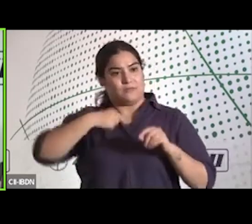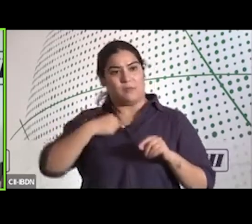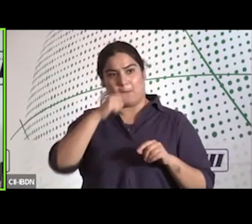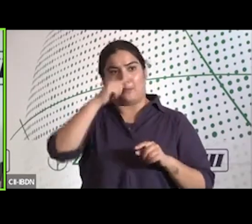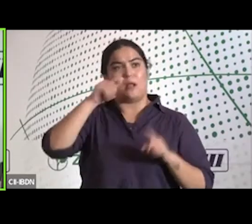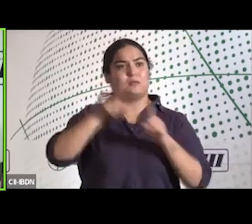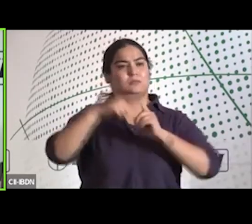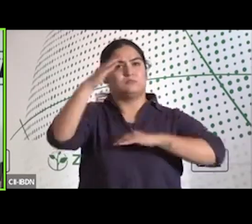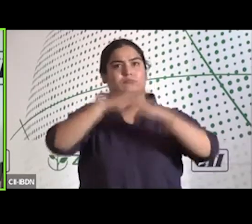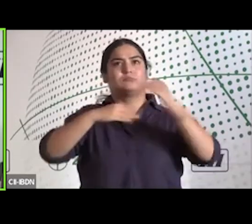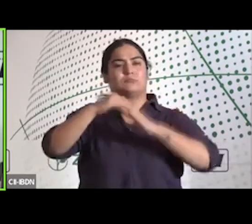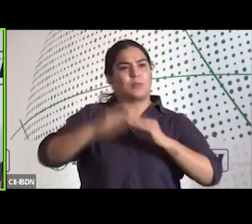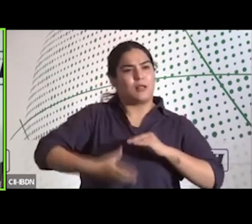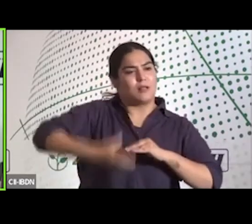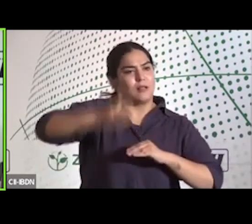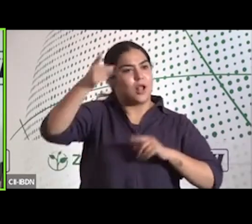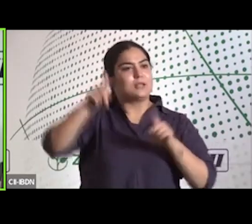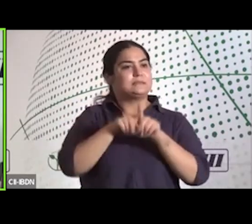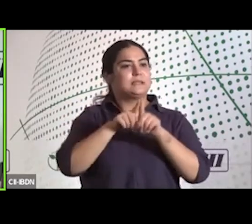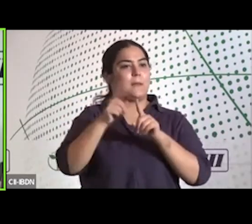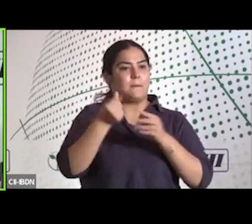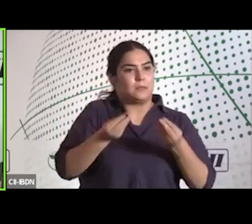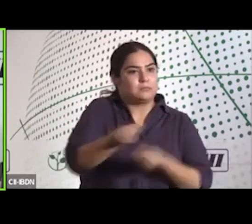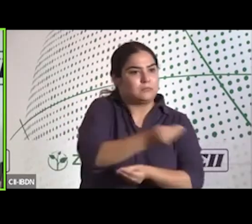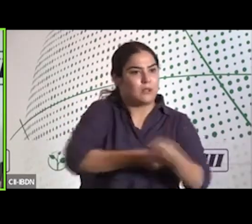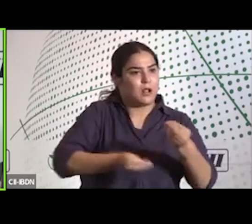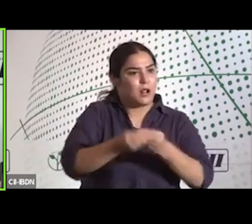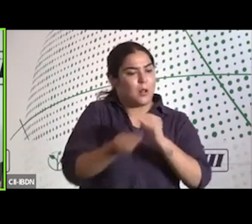and most robust ecosystem for entrepreneurship,